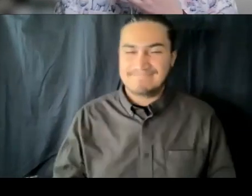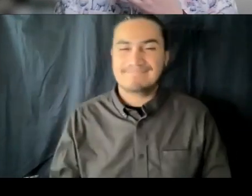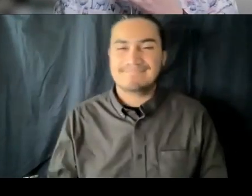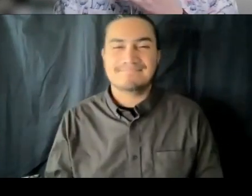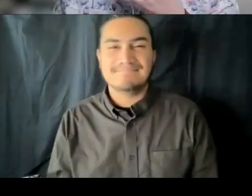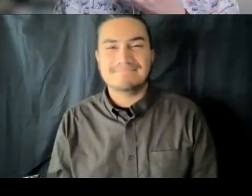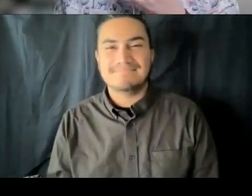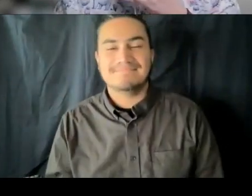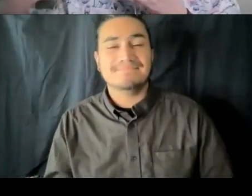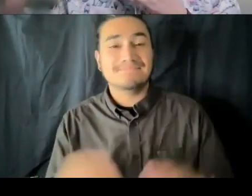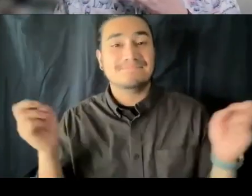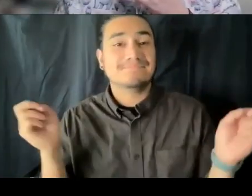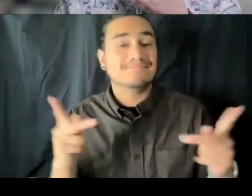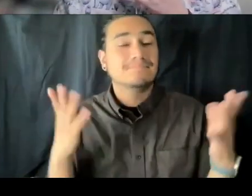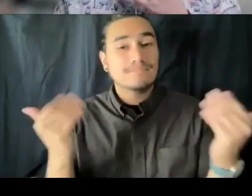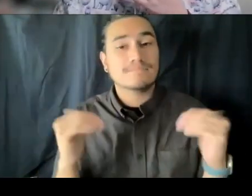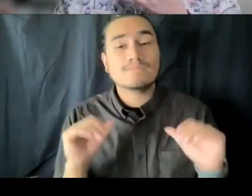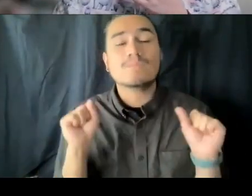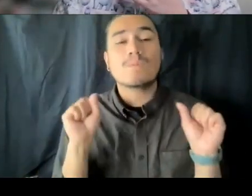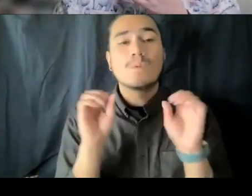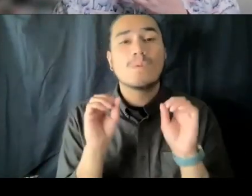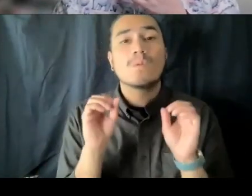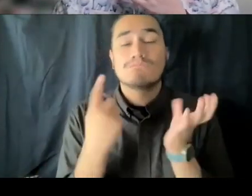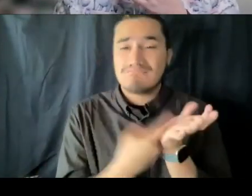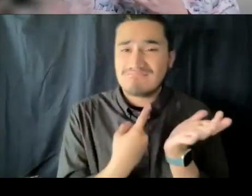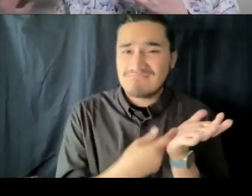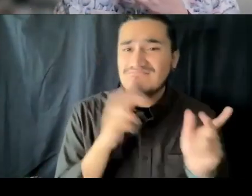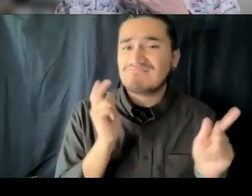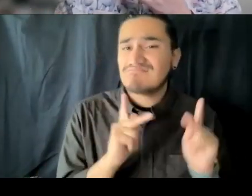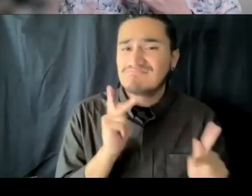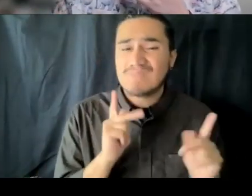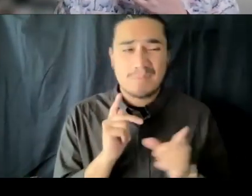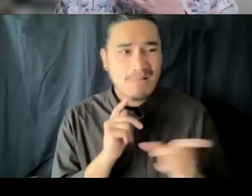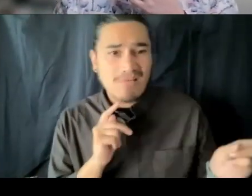Okay. So sometimes people act or respond